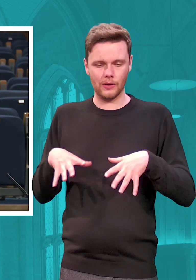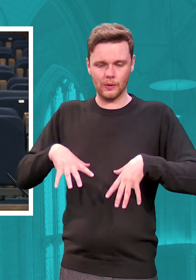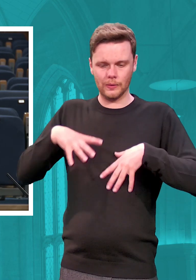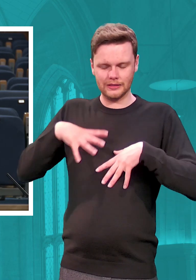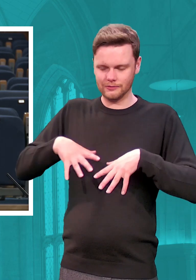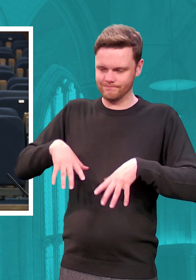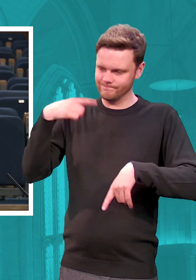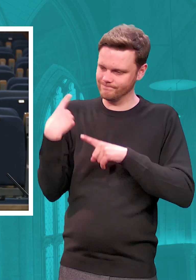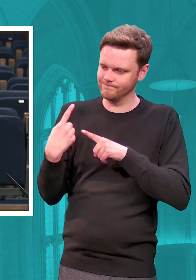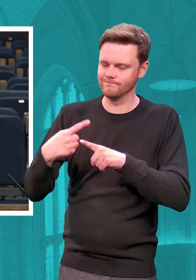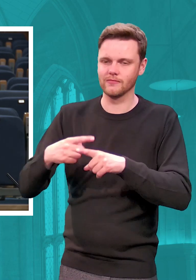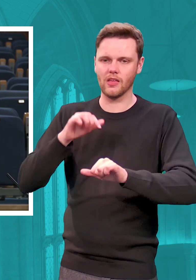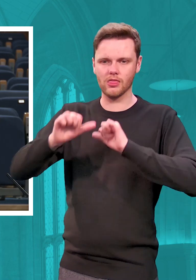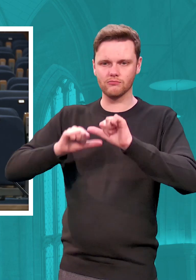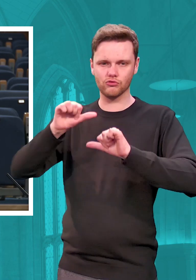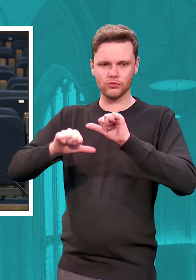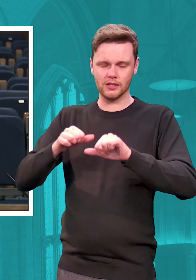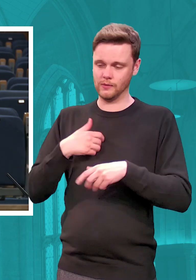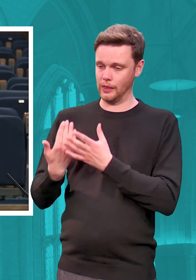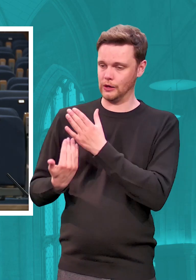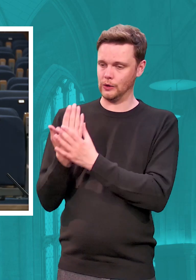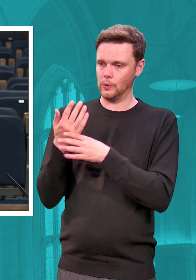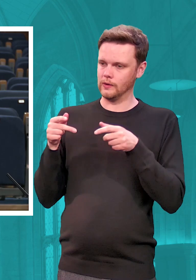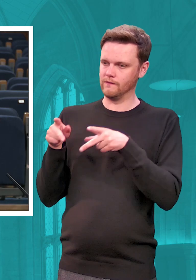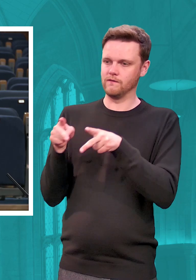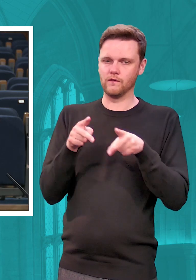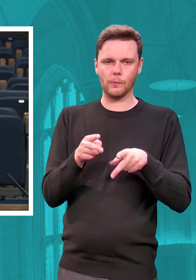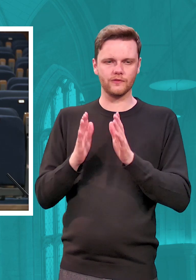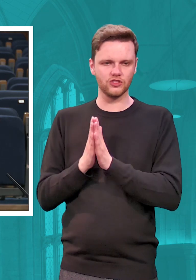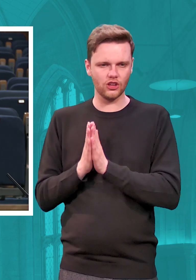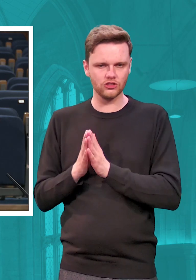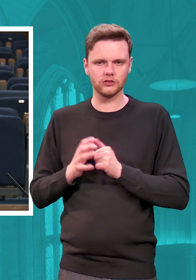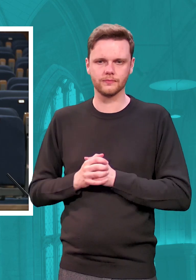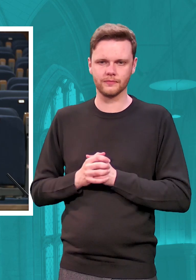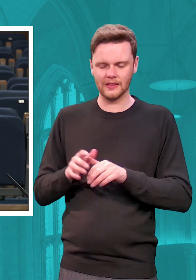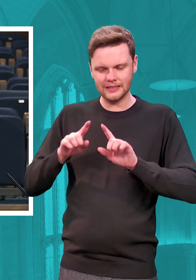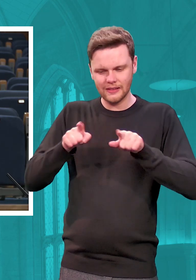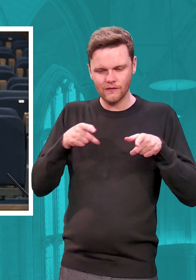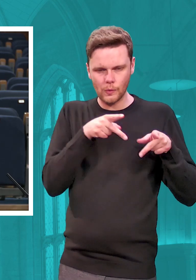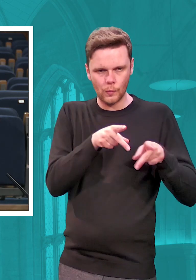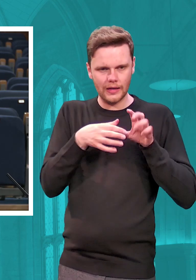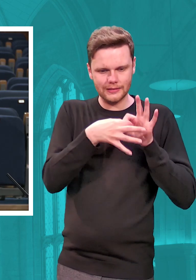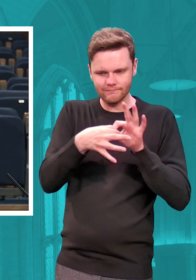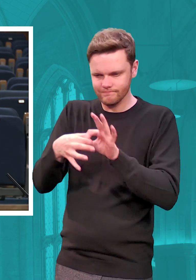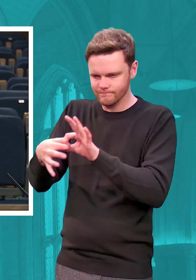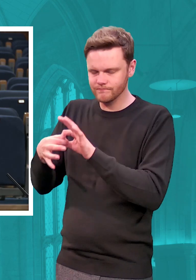with introducing new forms of church, finding different ways of engaging people whilst encouraging leadership